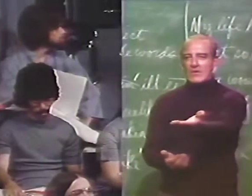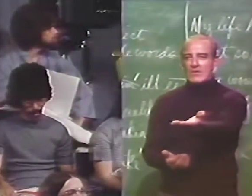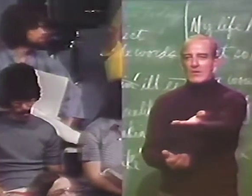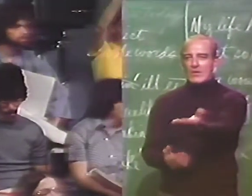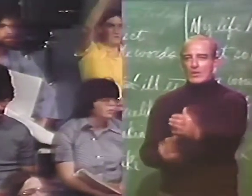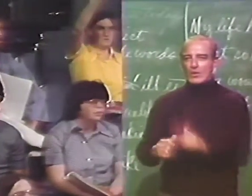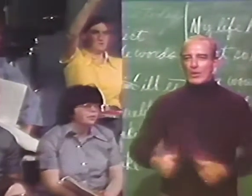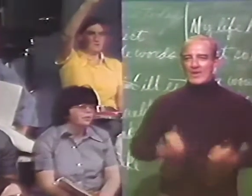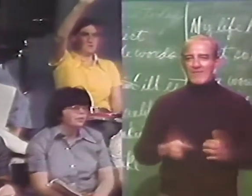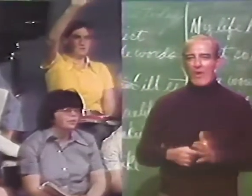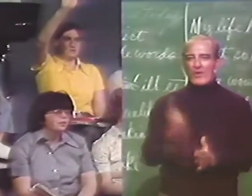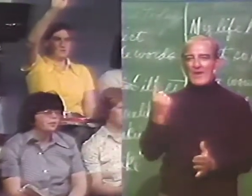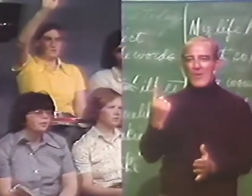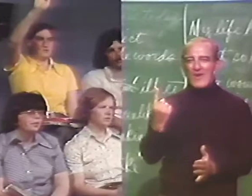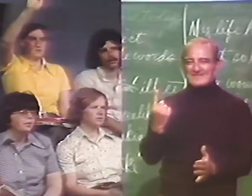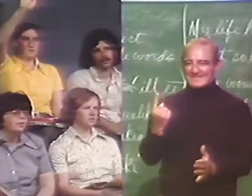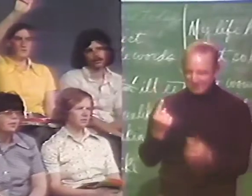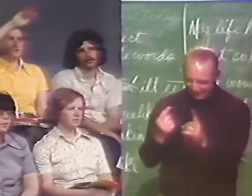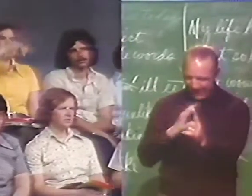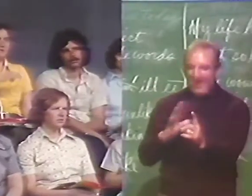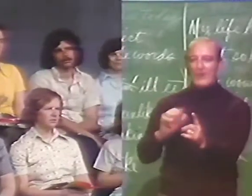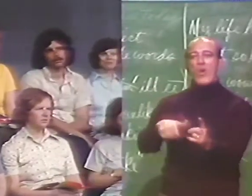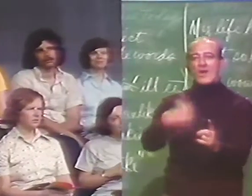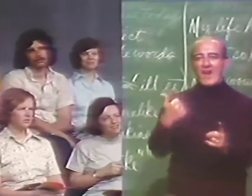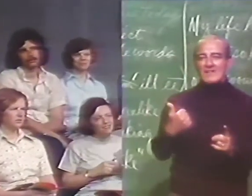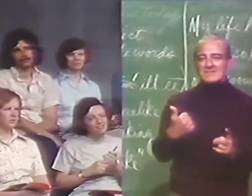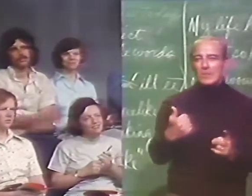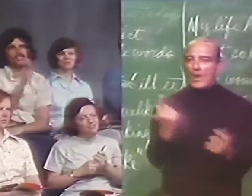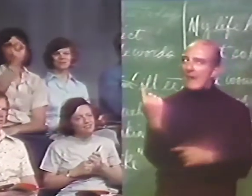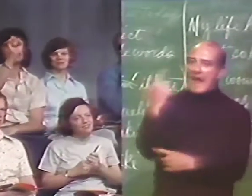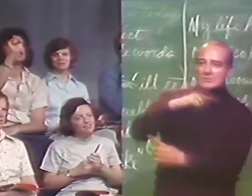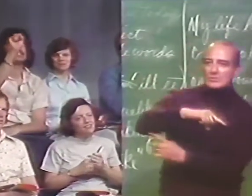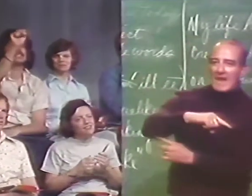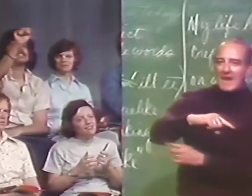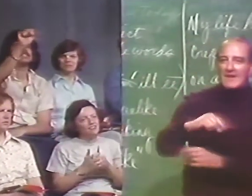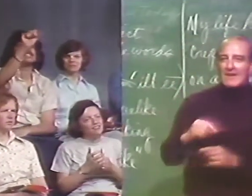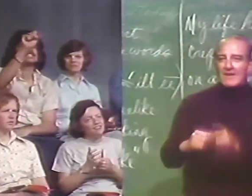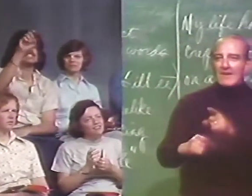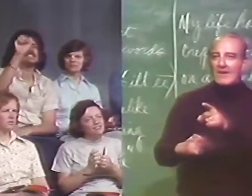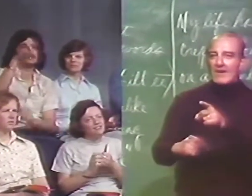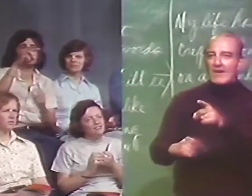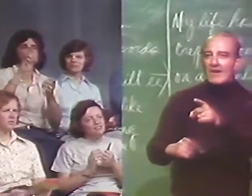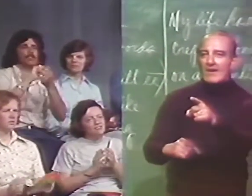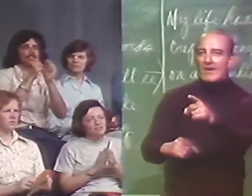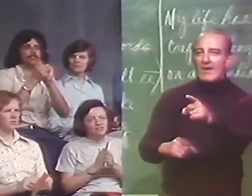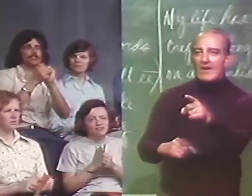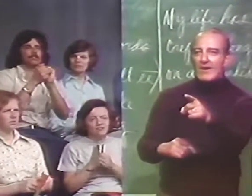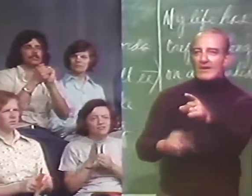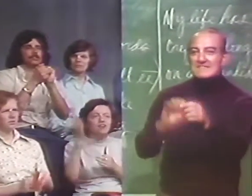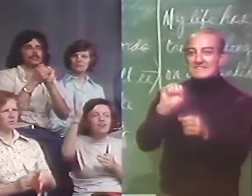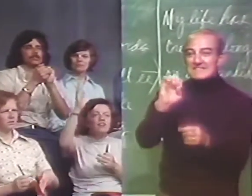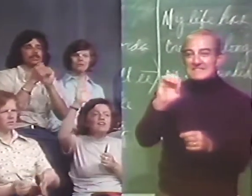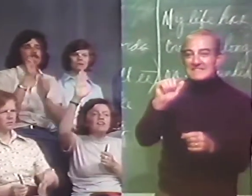WHAT'S IT MEAN? YOU LIVE ONLY ONCE. FINE. WHAT ELSE? WHAT ABOUT TODAY?